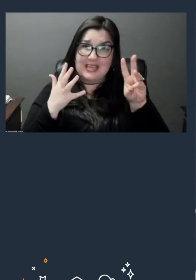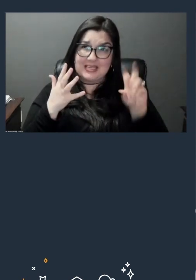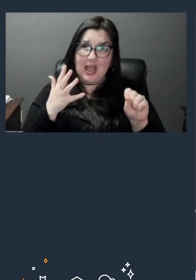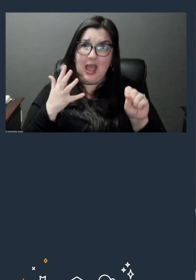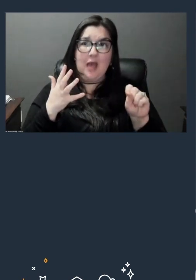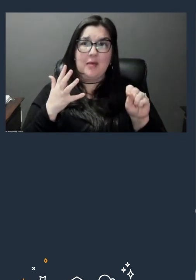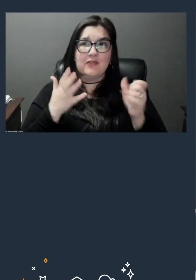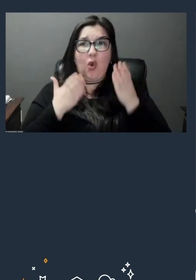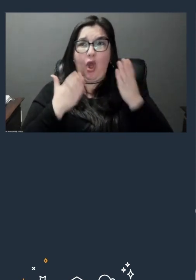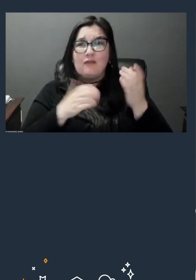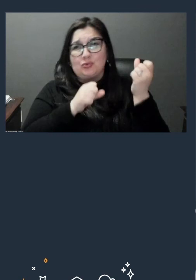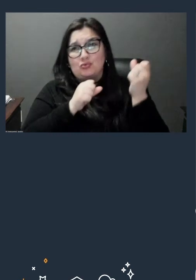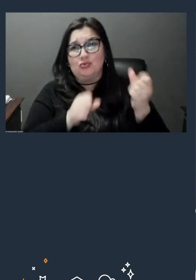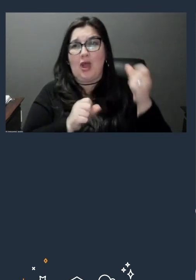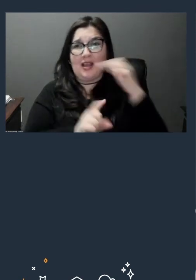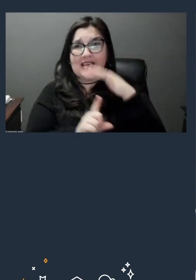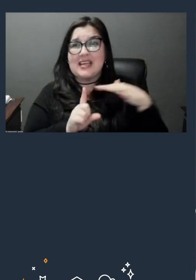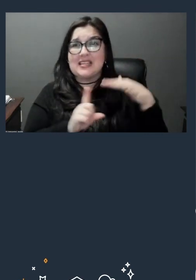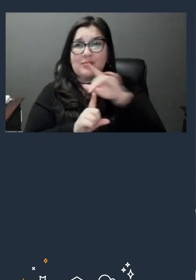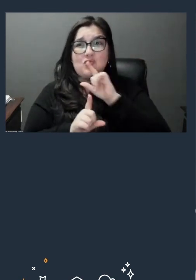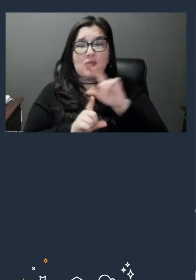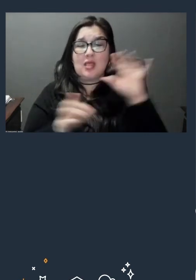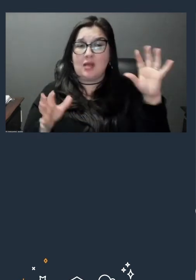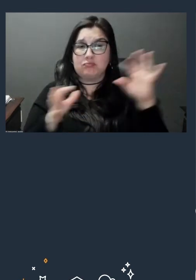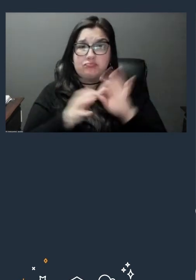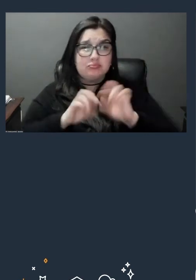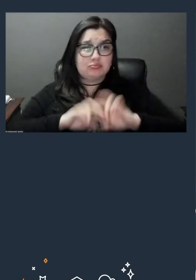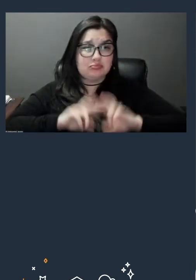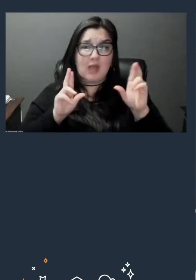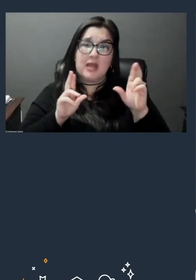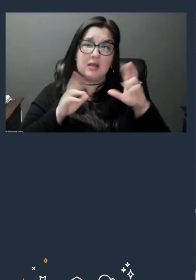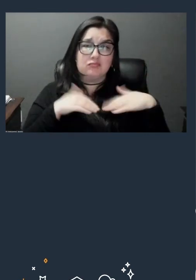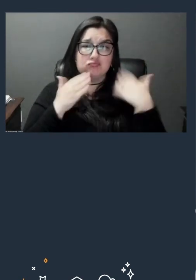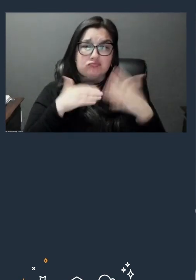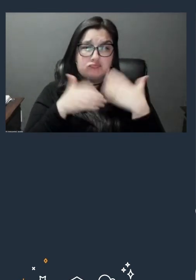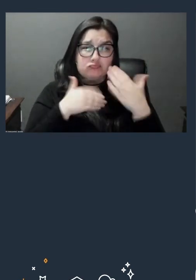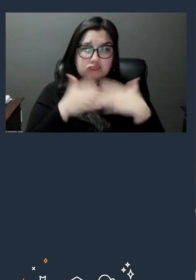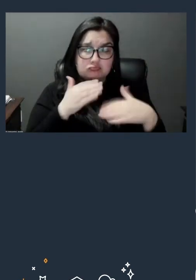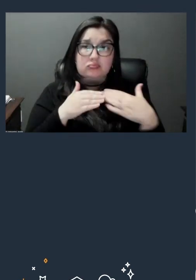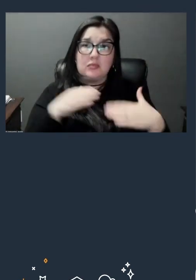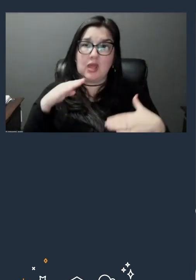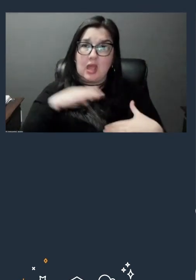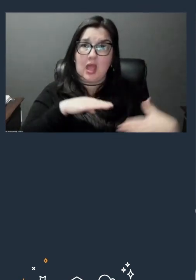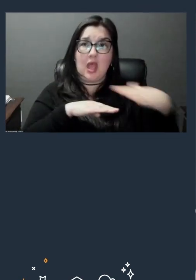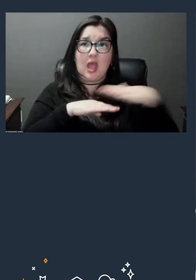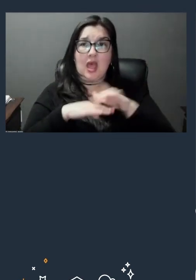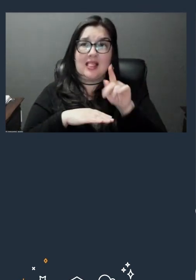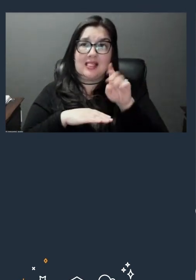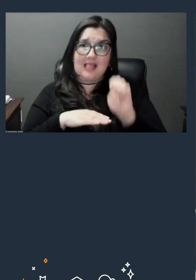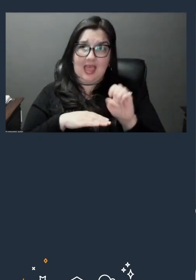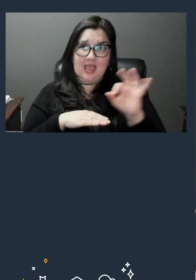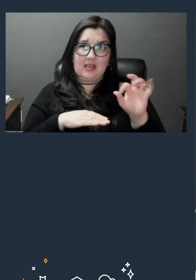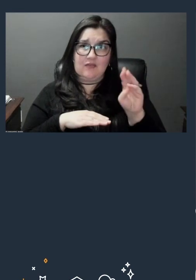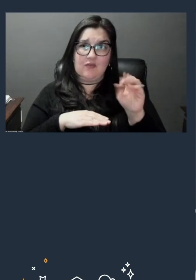to plug and play however you want your data lake. And on top of it, we'll have lake formations, which is a feature that really help you get set up